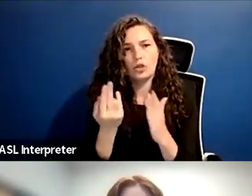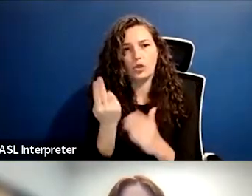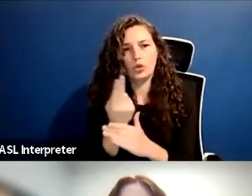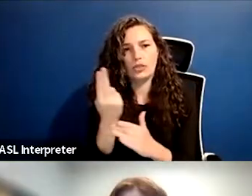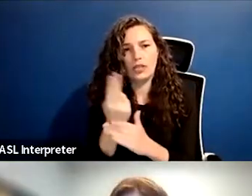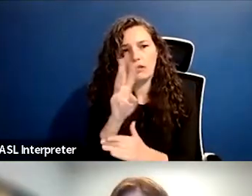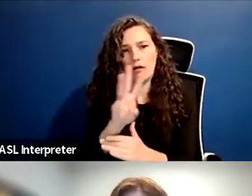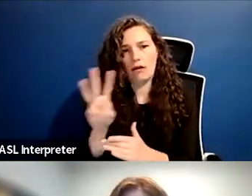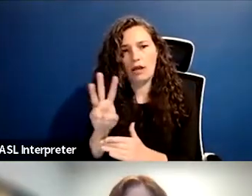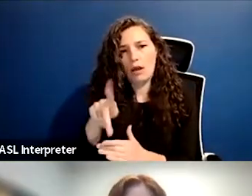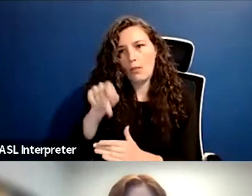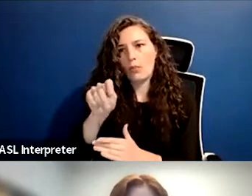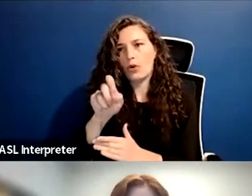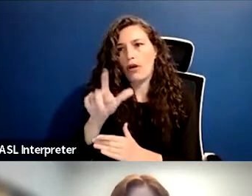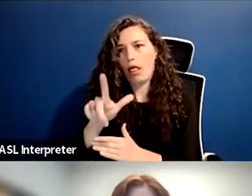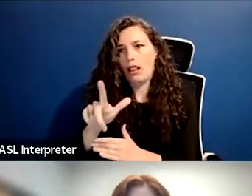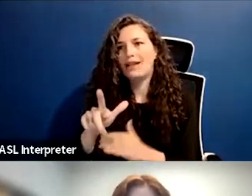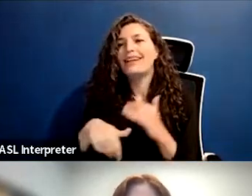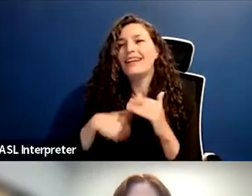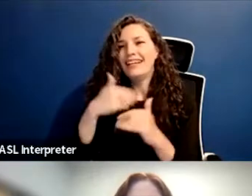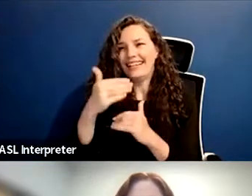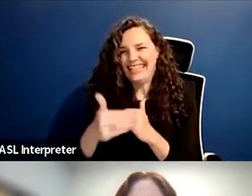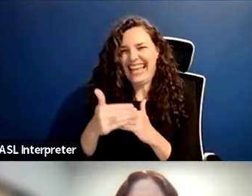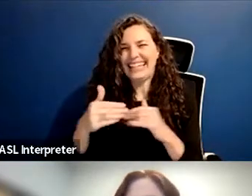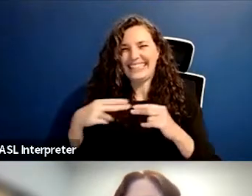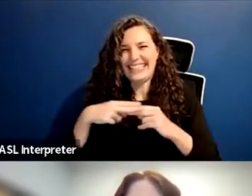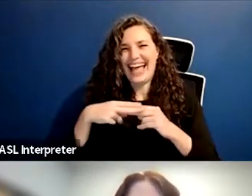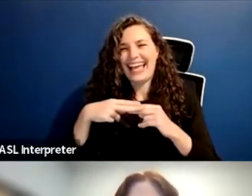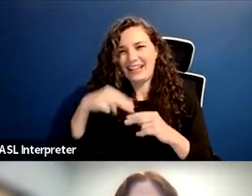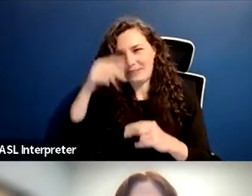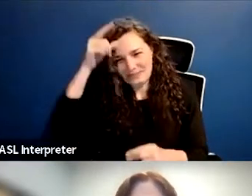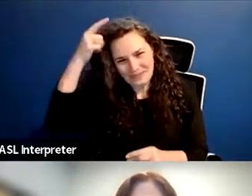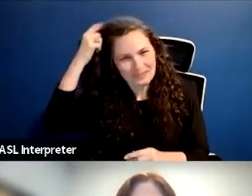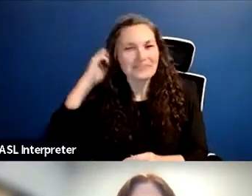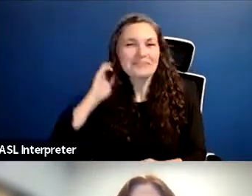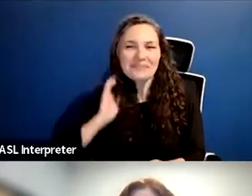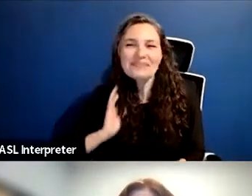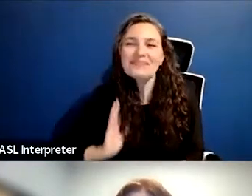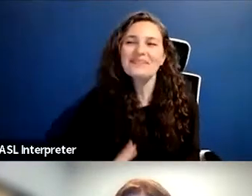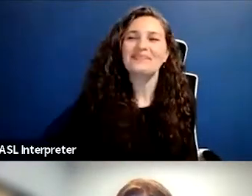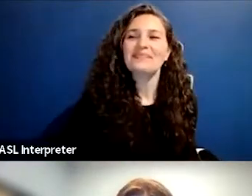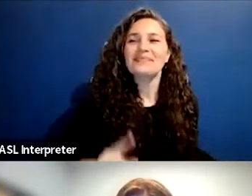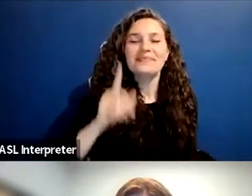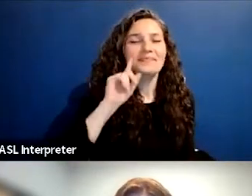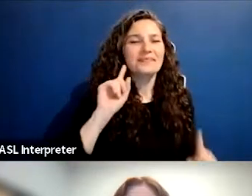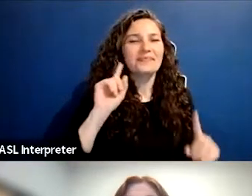Next slide. Also on our dedicated webpage where the signing portal lives,